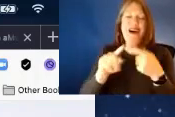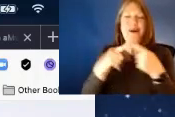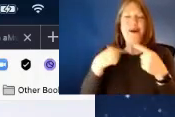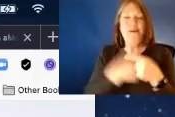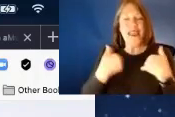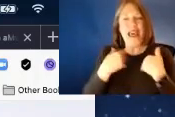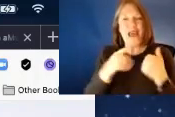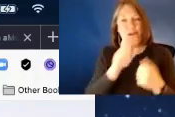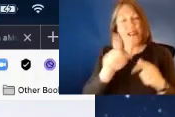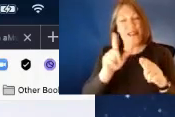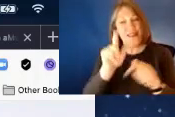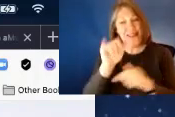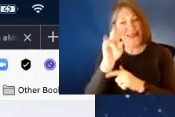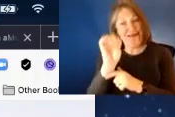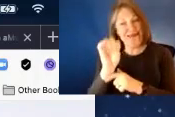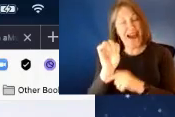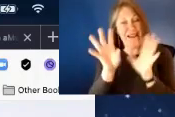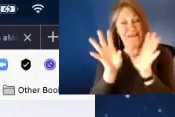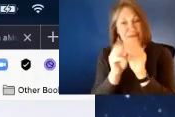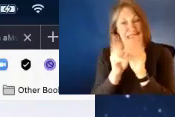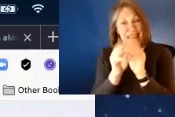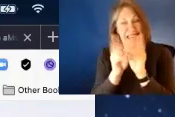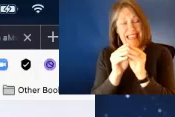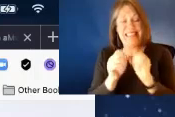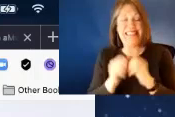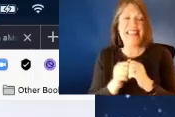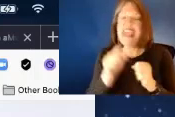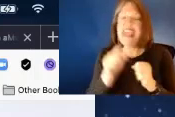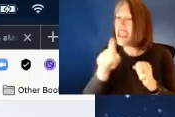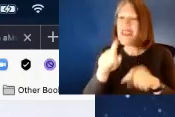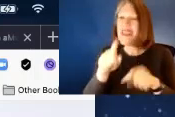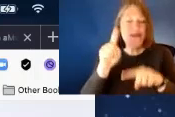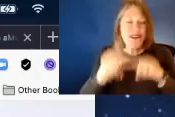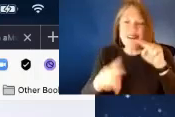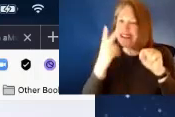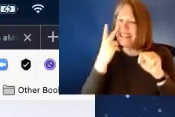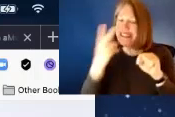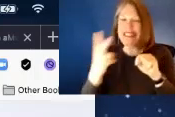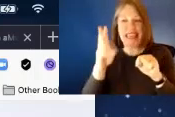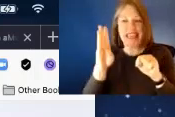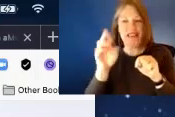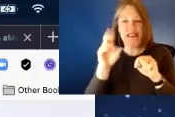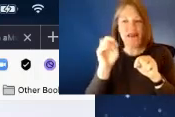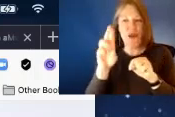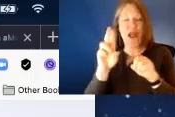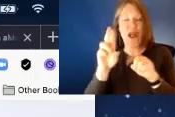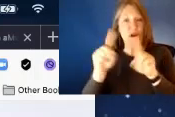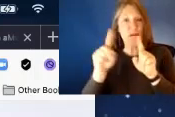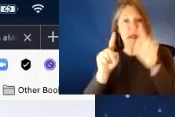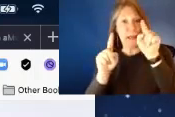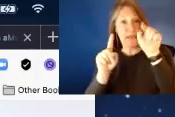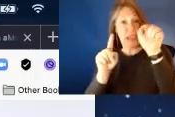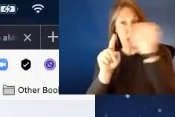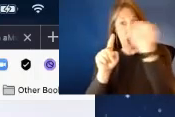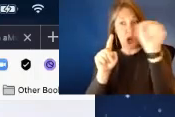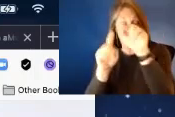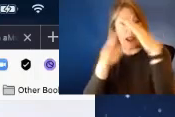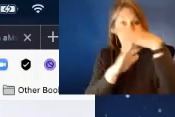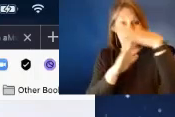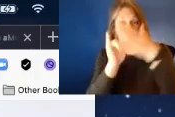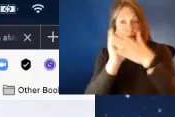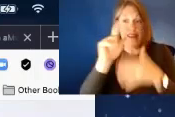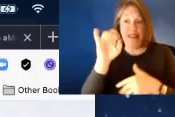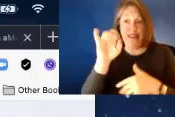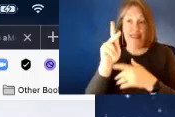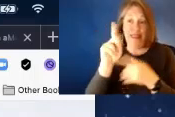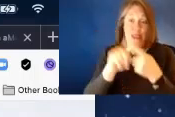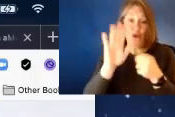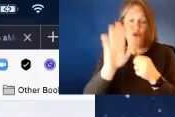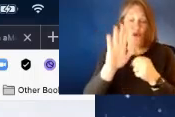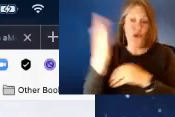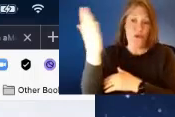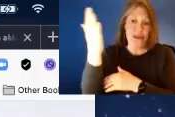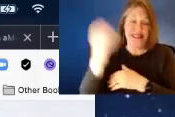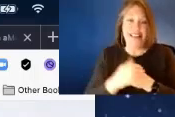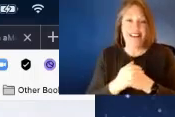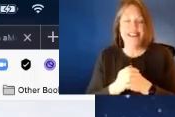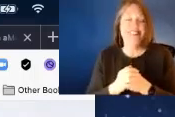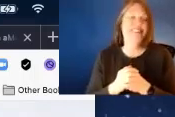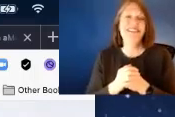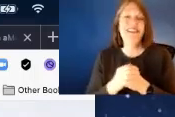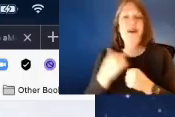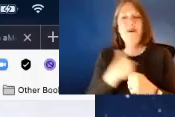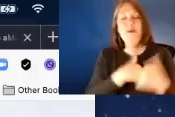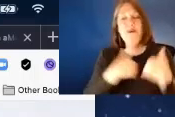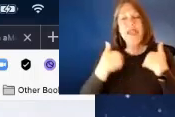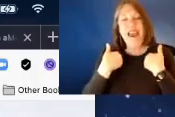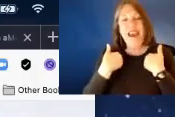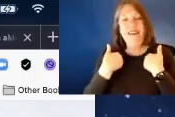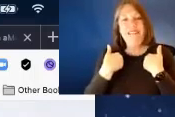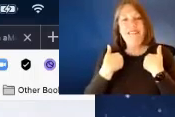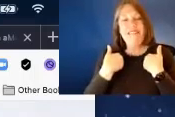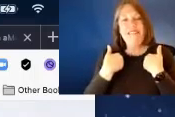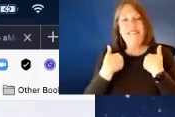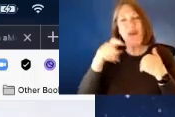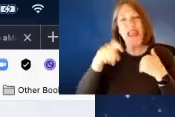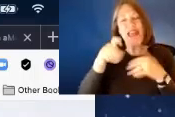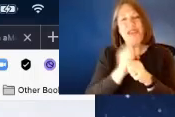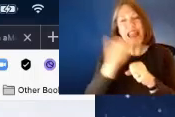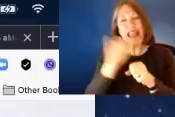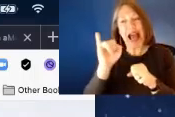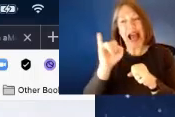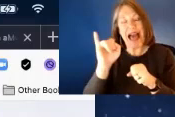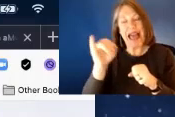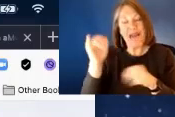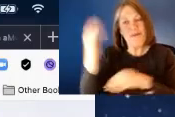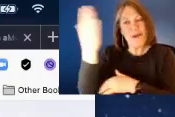06:42:00 you can actually link to your presentation. We have the button here because not everyone